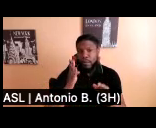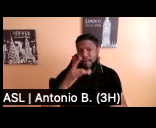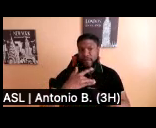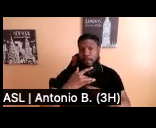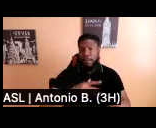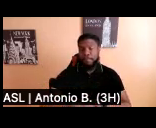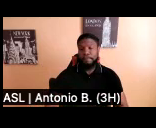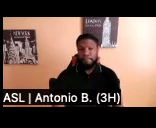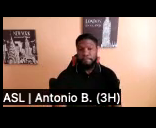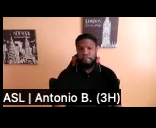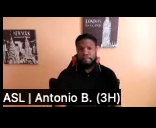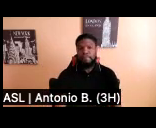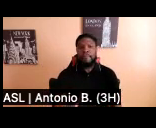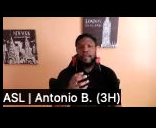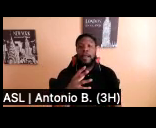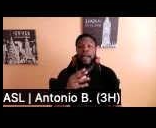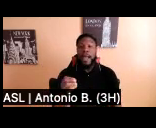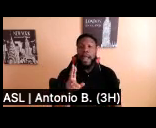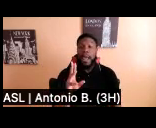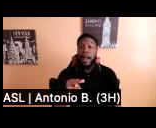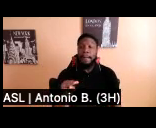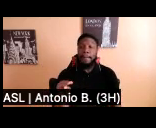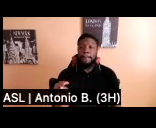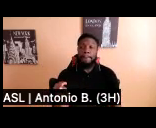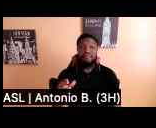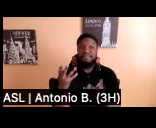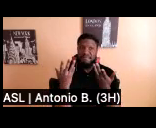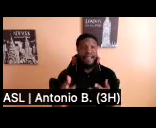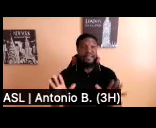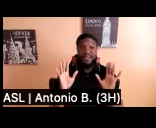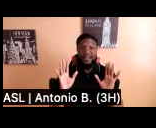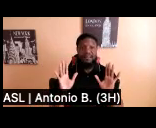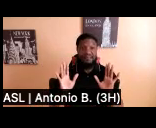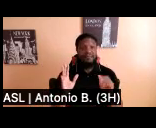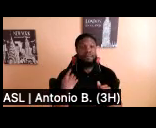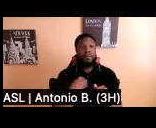And that's it. That's all we had. We wanted to leave time for questions.